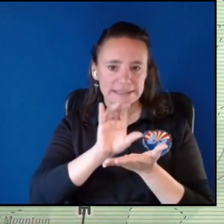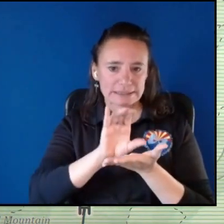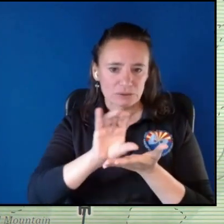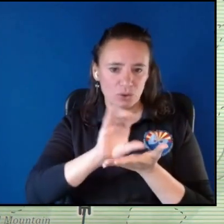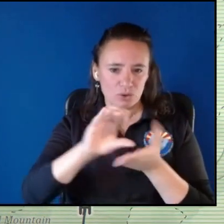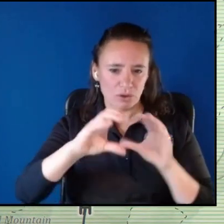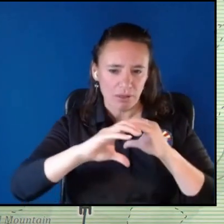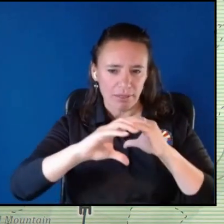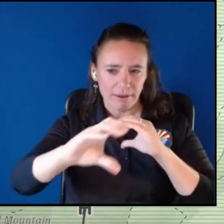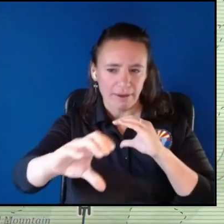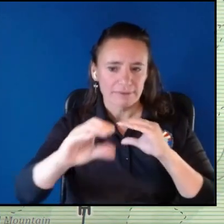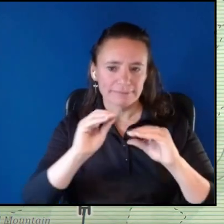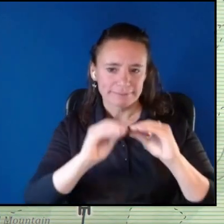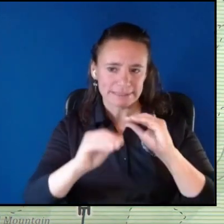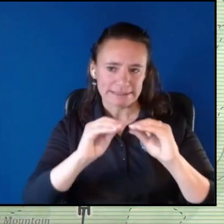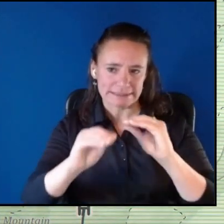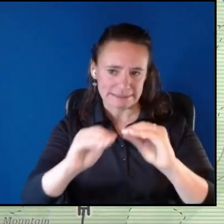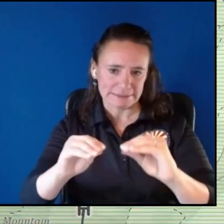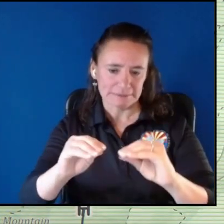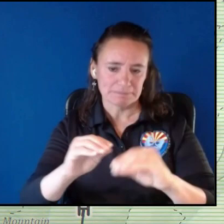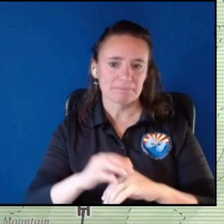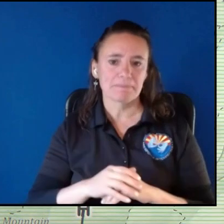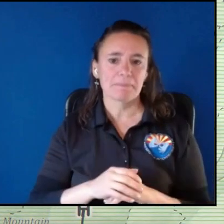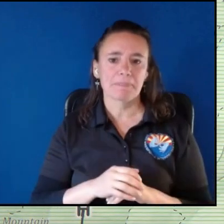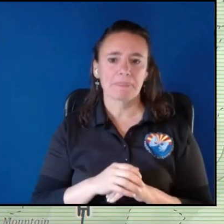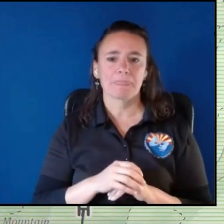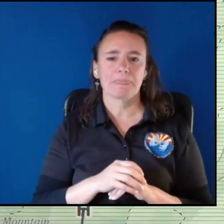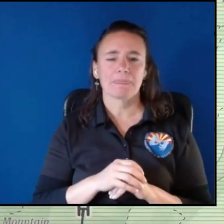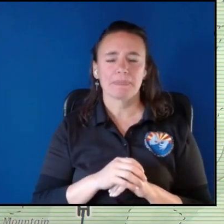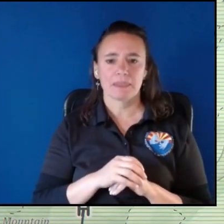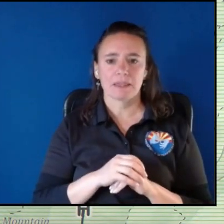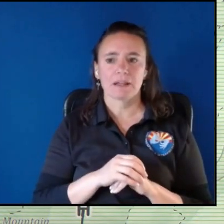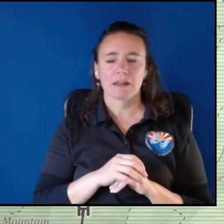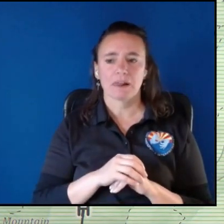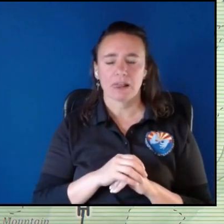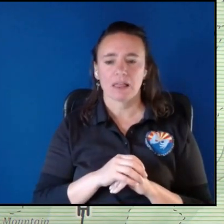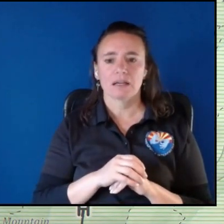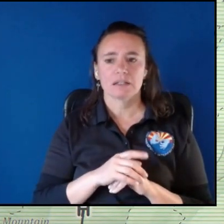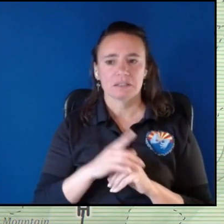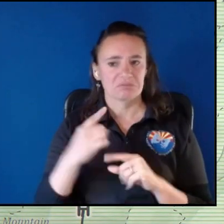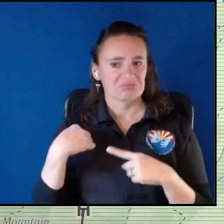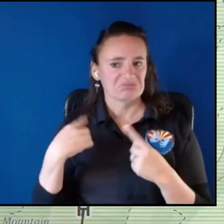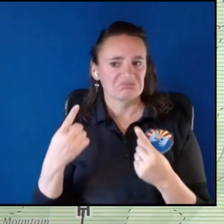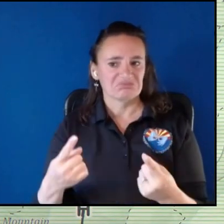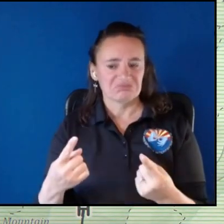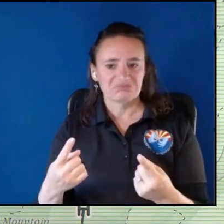So, they're they're starting to work and they've been working on those dozer lines and basically rehabbing and